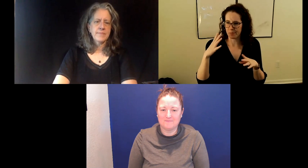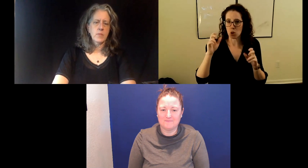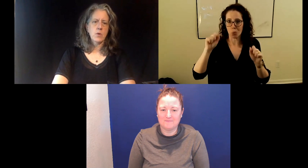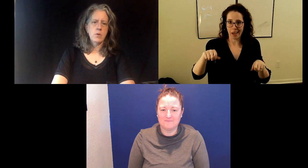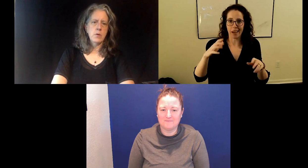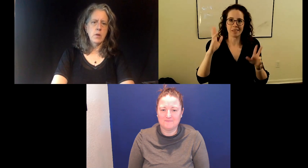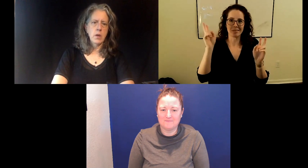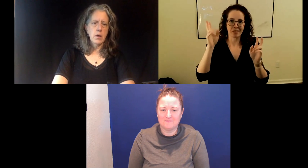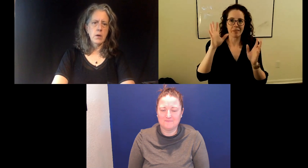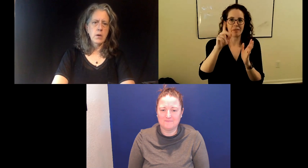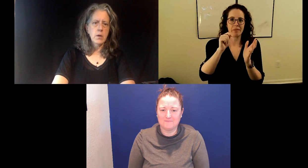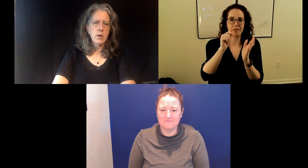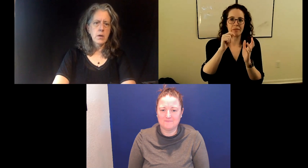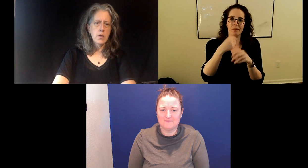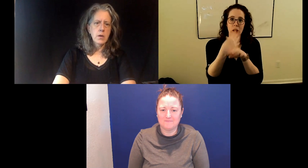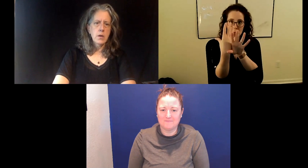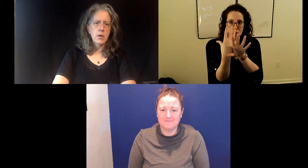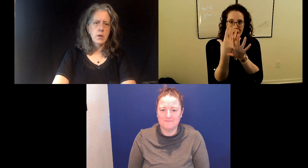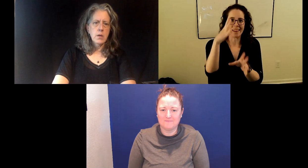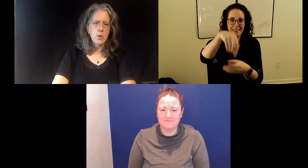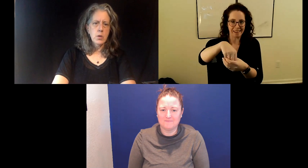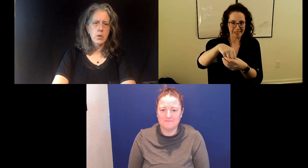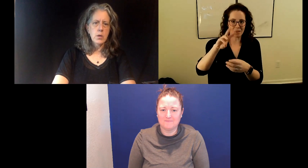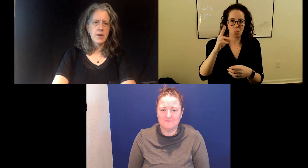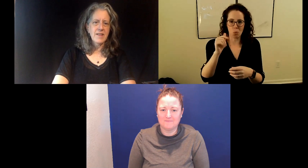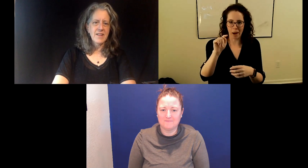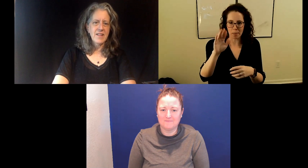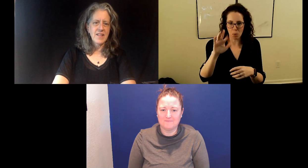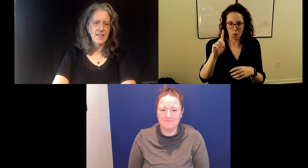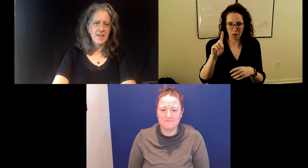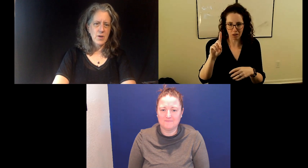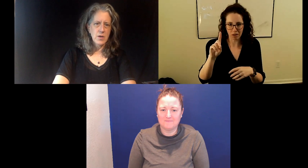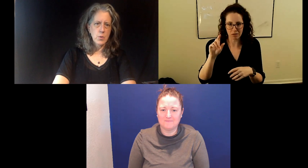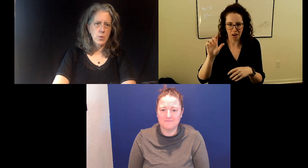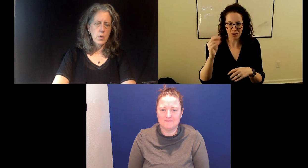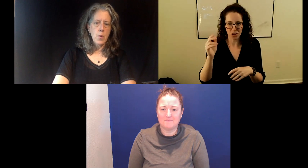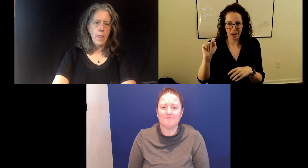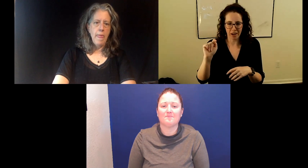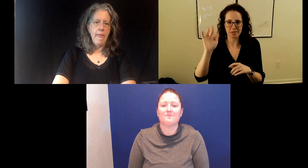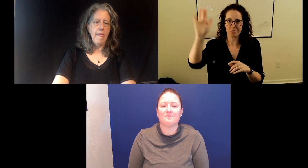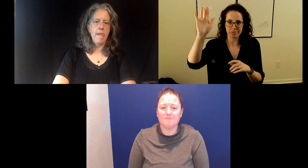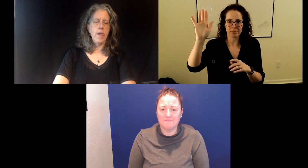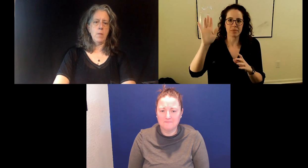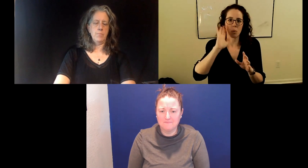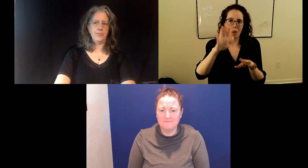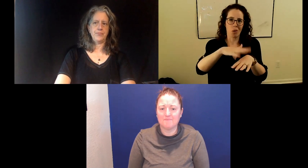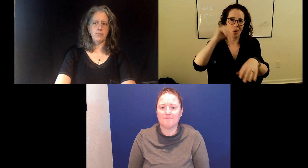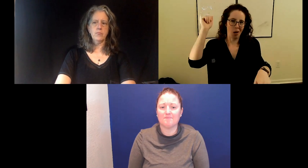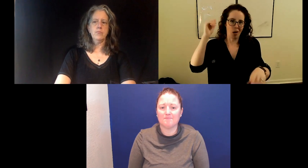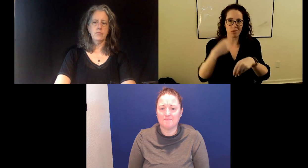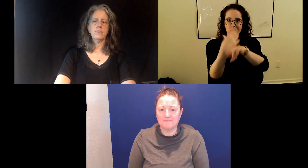time to come back or you can um you can put like you know your video on in the whiteboard chat